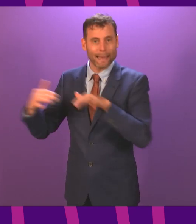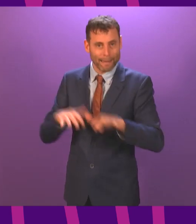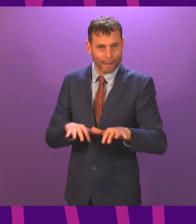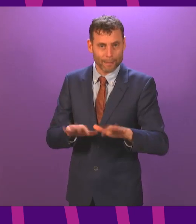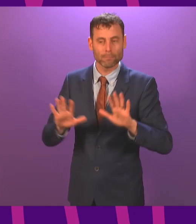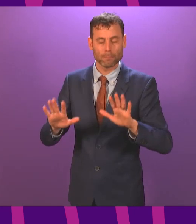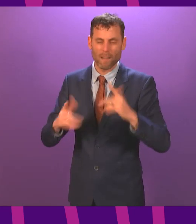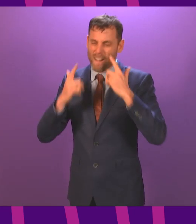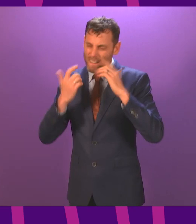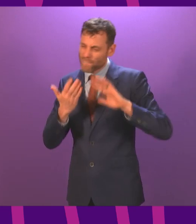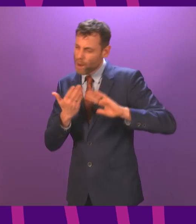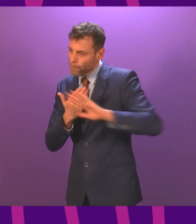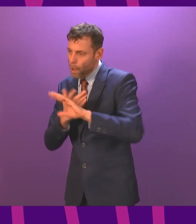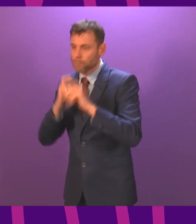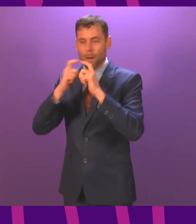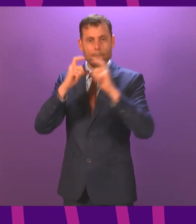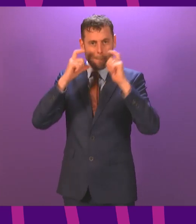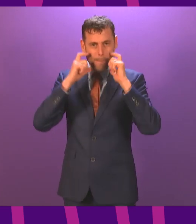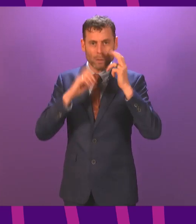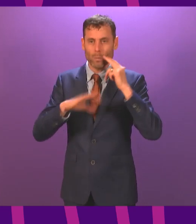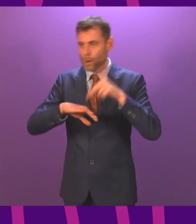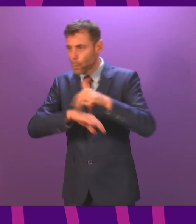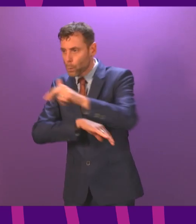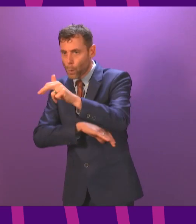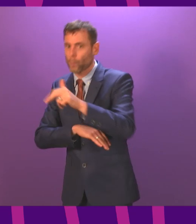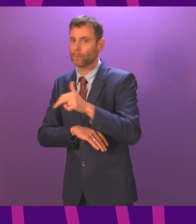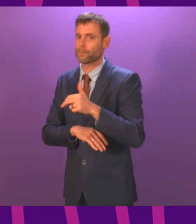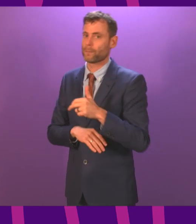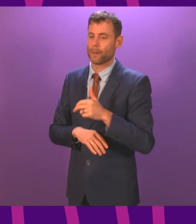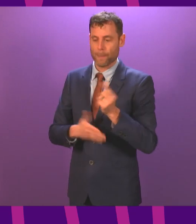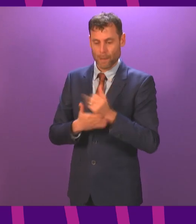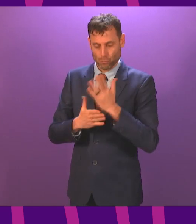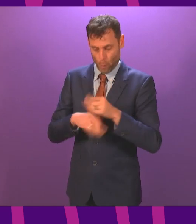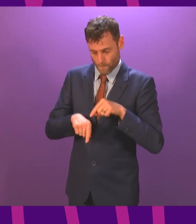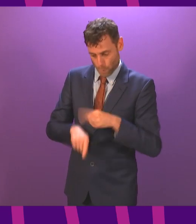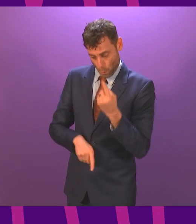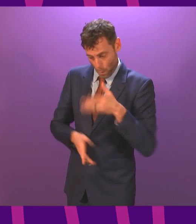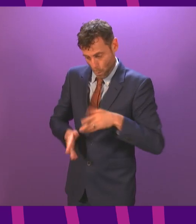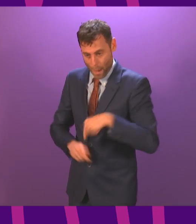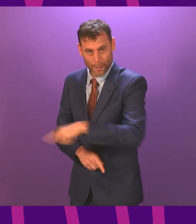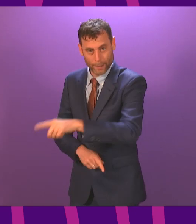seats. I remind members to observe social distancing, to wear masks when they leave their seats and the chamber, and to follow the one-way systems.